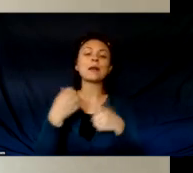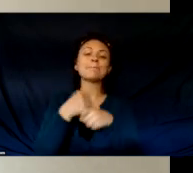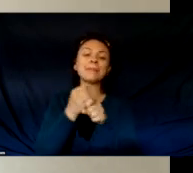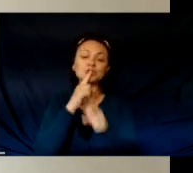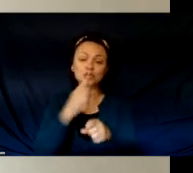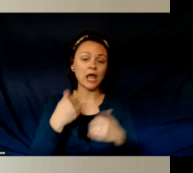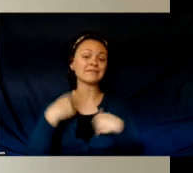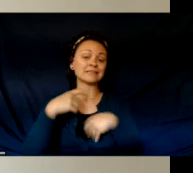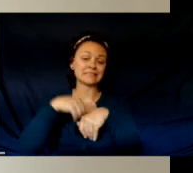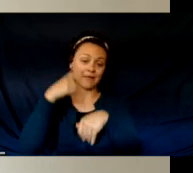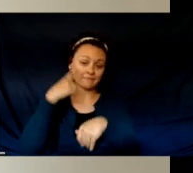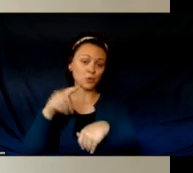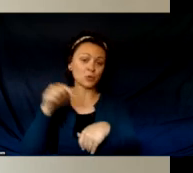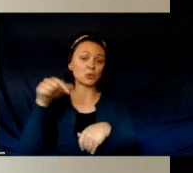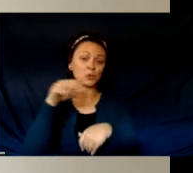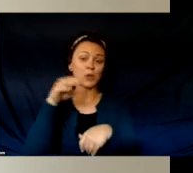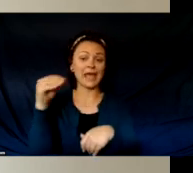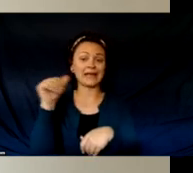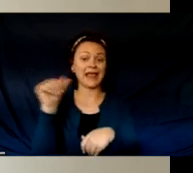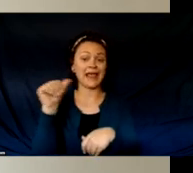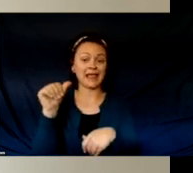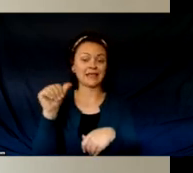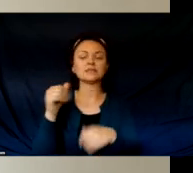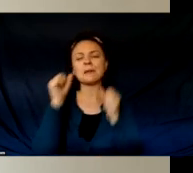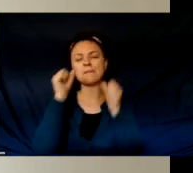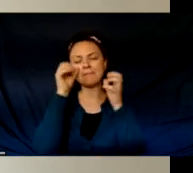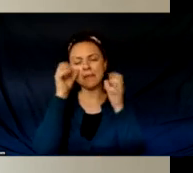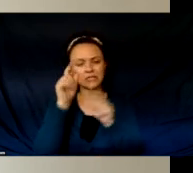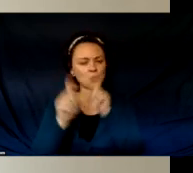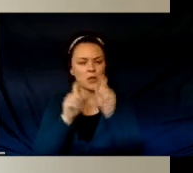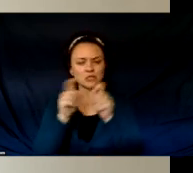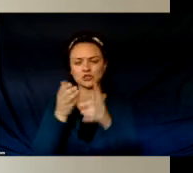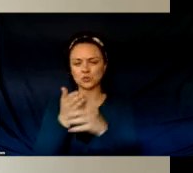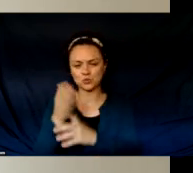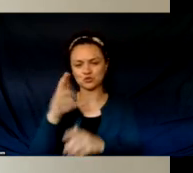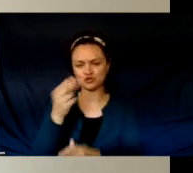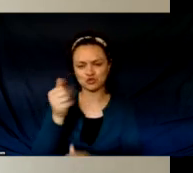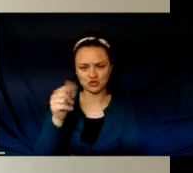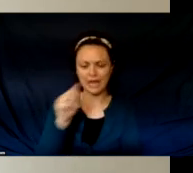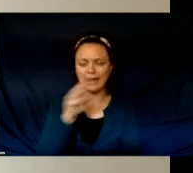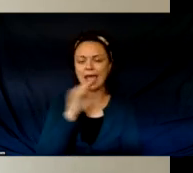There's been some amazing questions coming through the chat and also our Q and A. Teresa